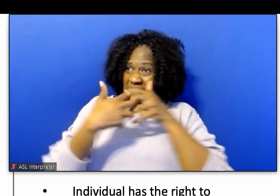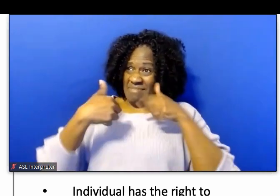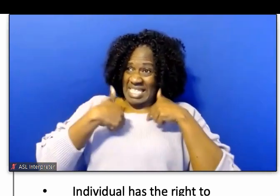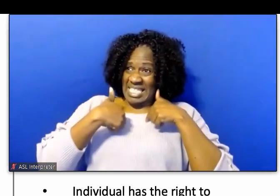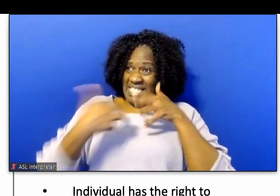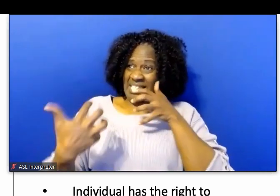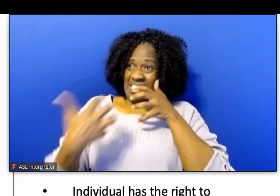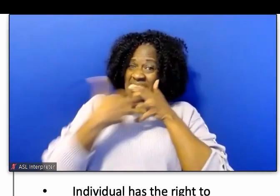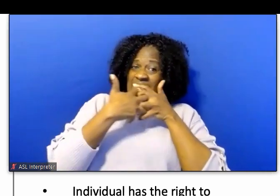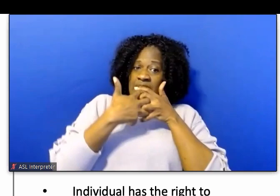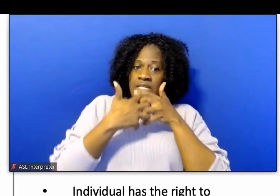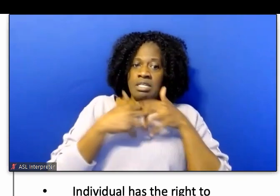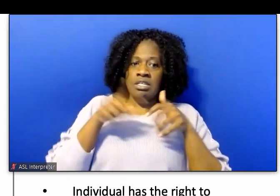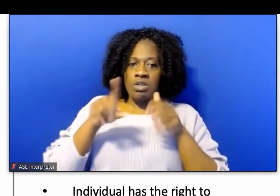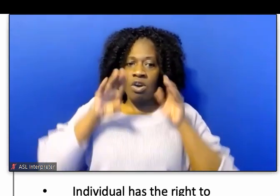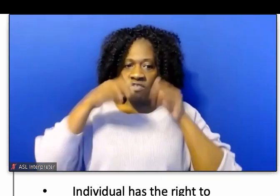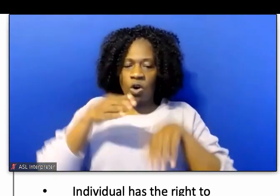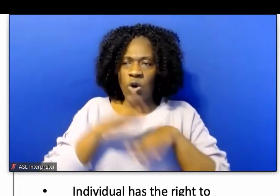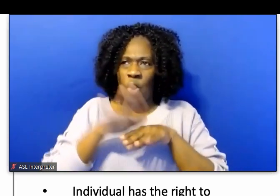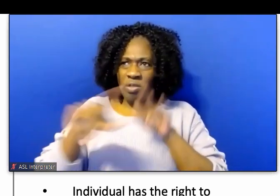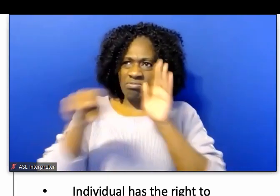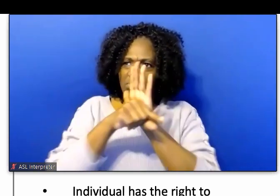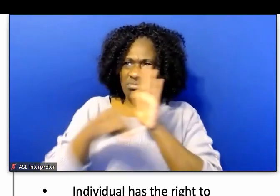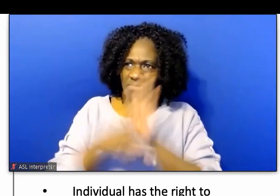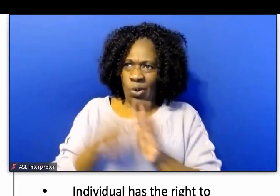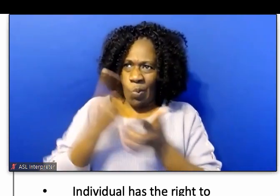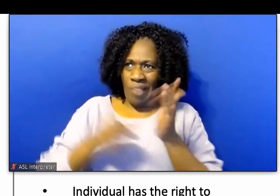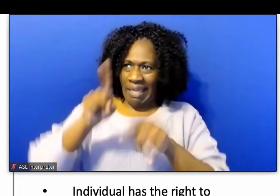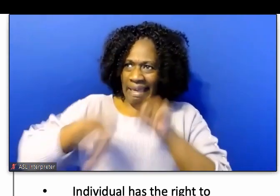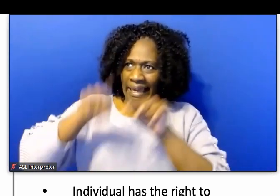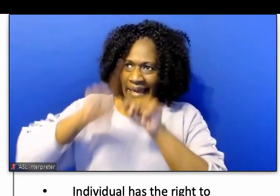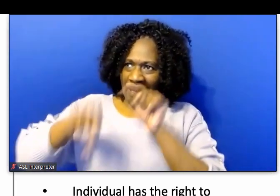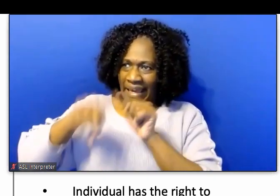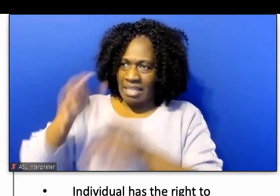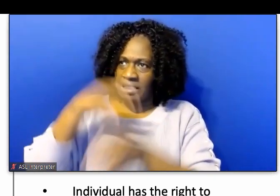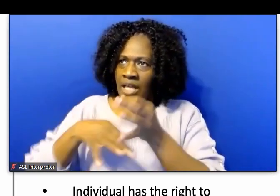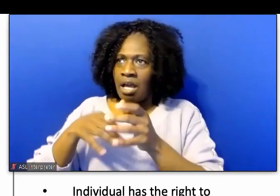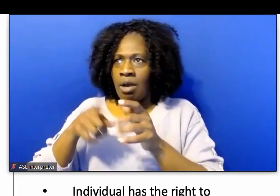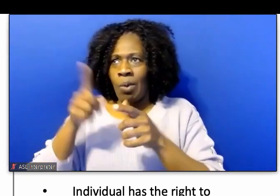You focus on the deficit or what they can't do versus on what they can do.